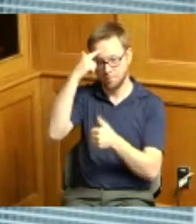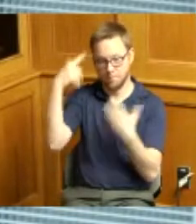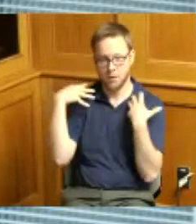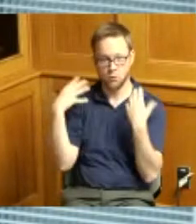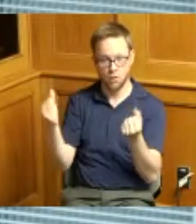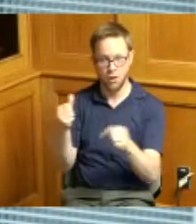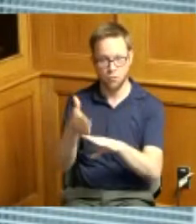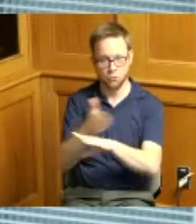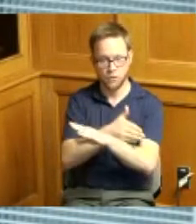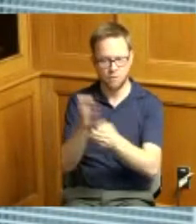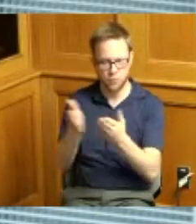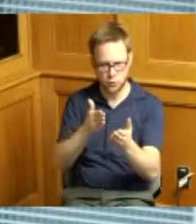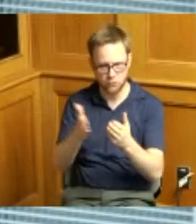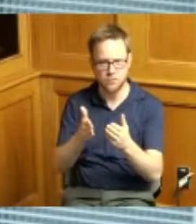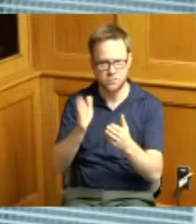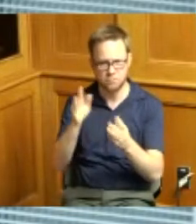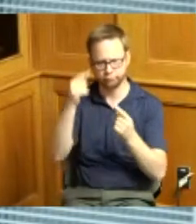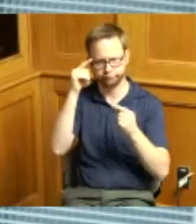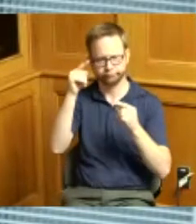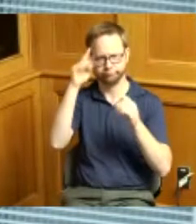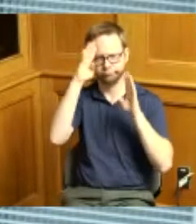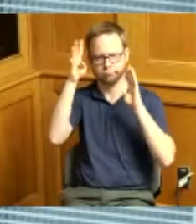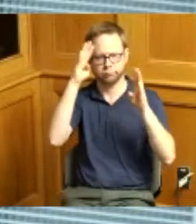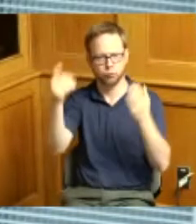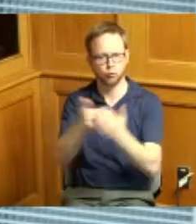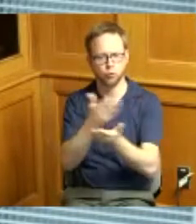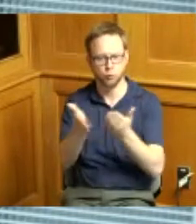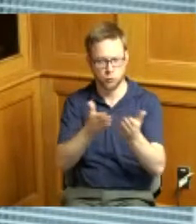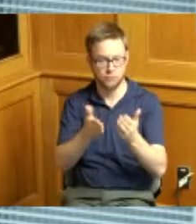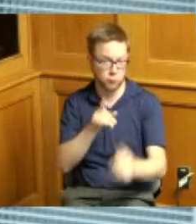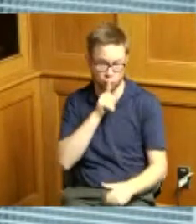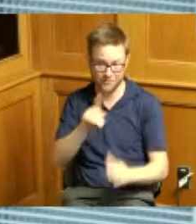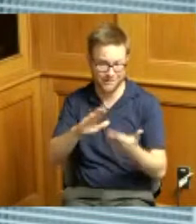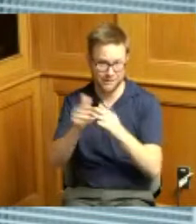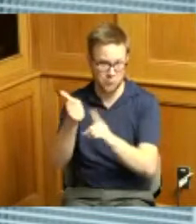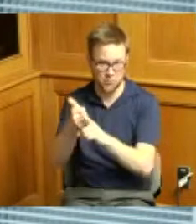within the community specifically for mental health services but we would not be looking at